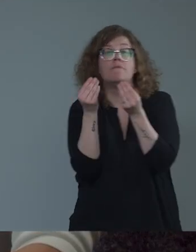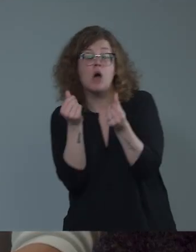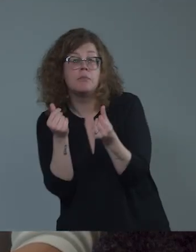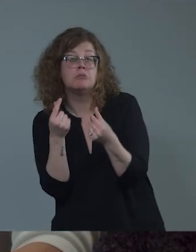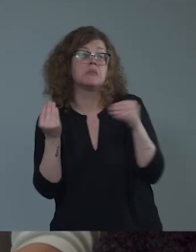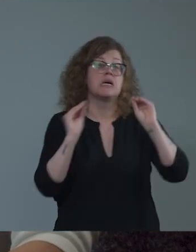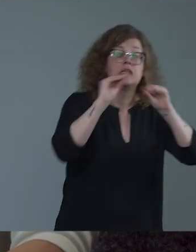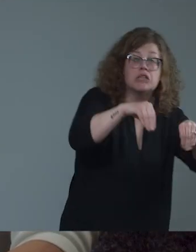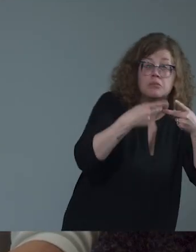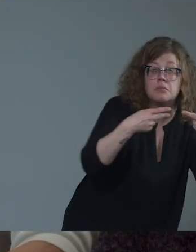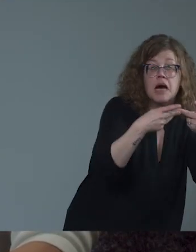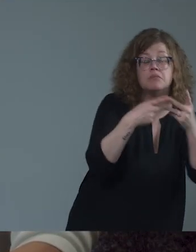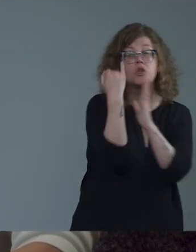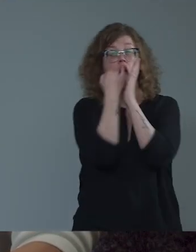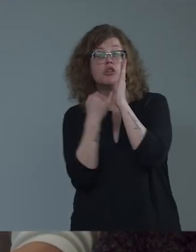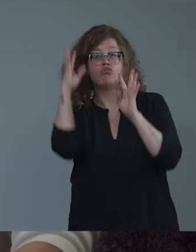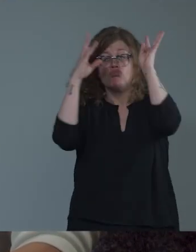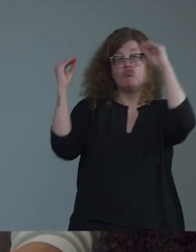you can have a better time as an artist because of projects that are going to be